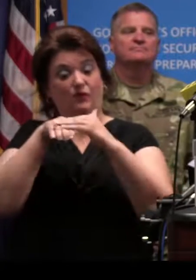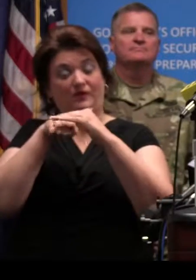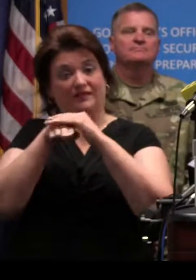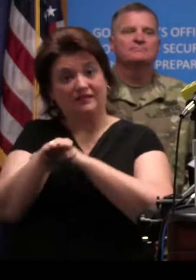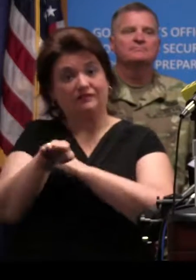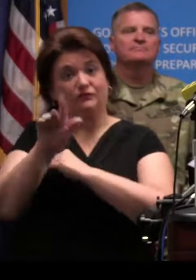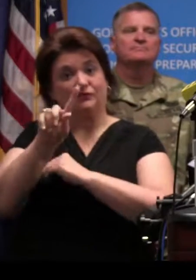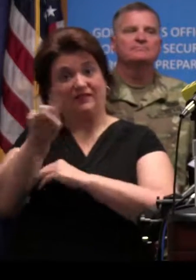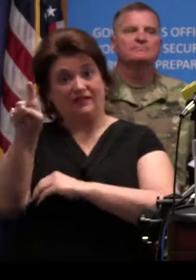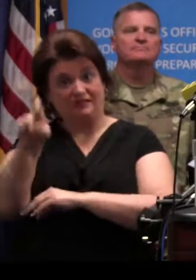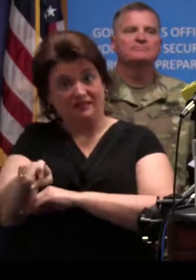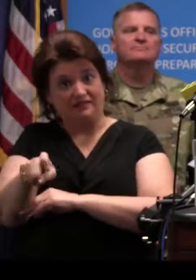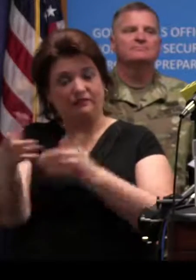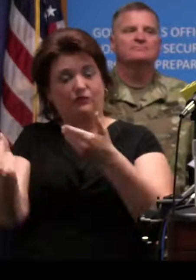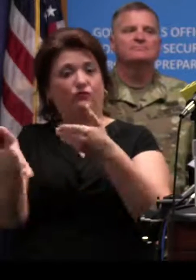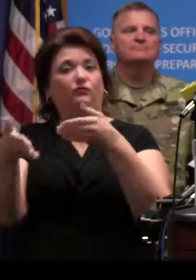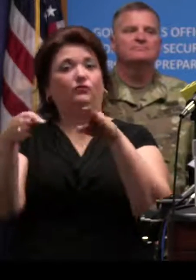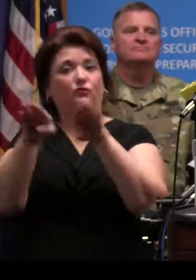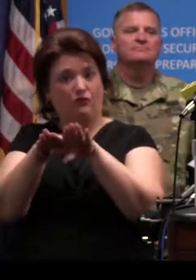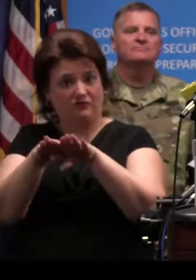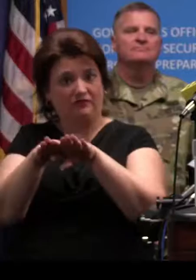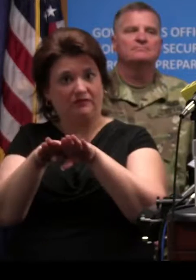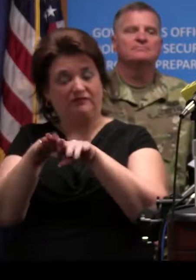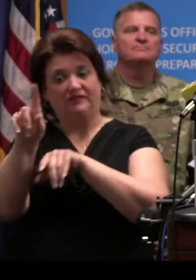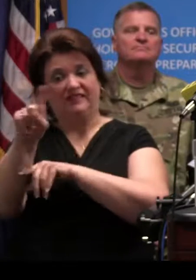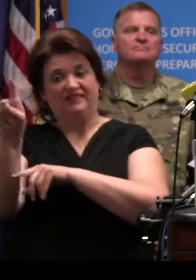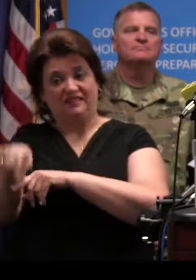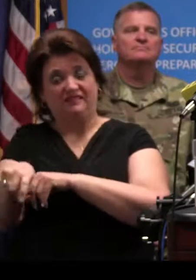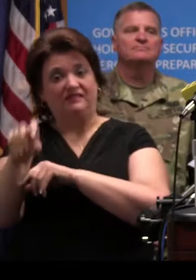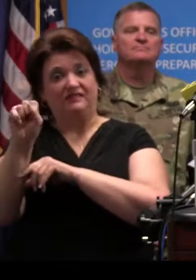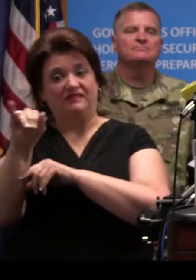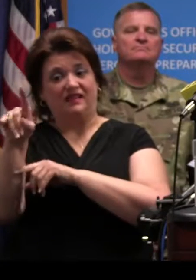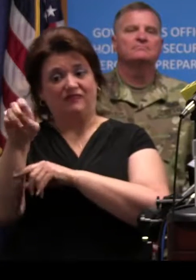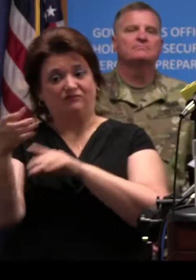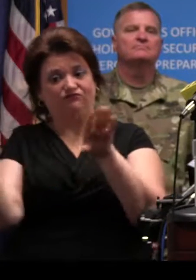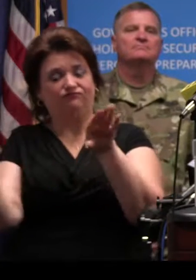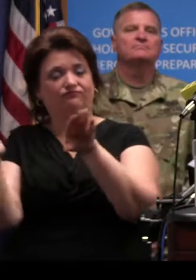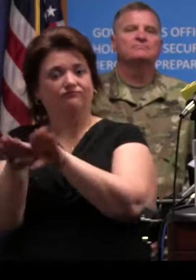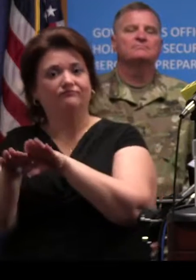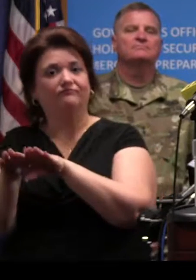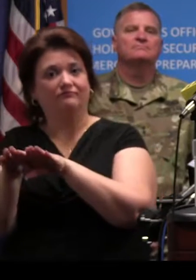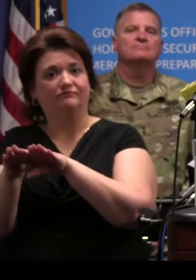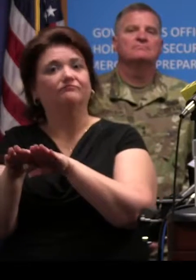disclosed on the Texas side so so we still have tremendous issues with flood